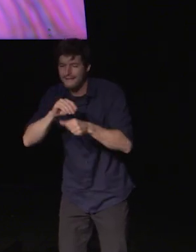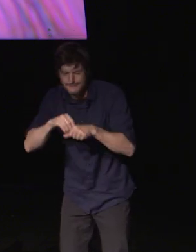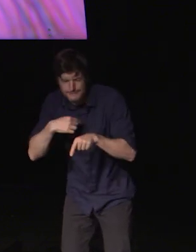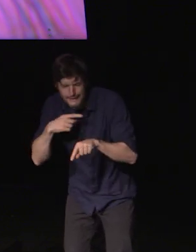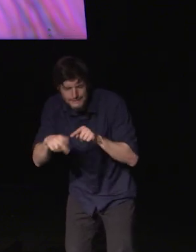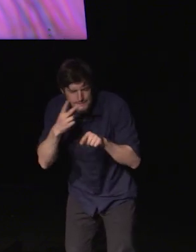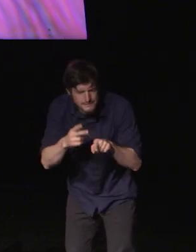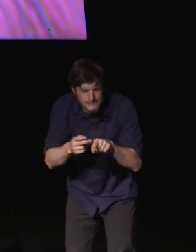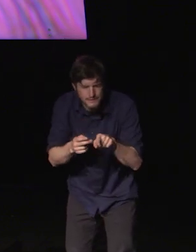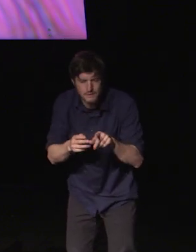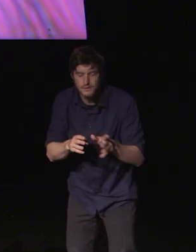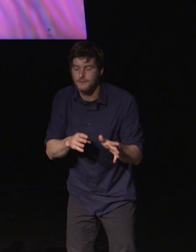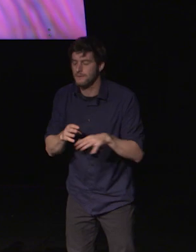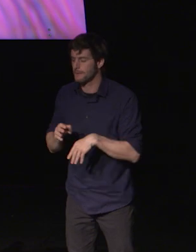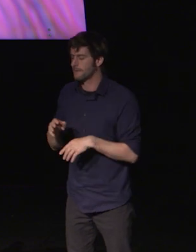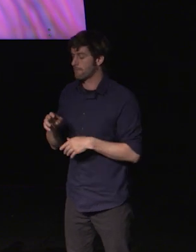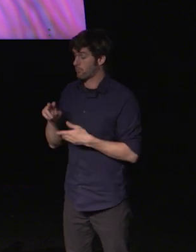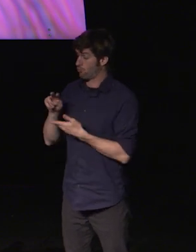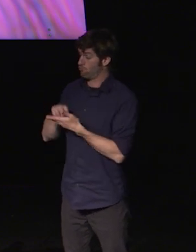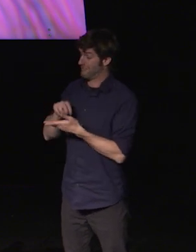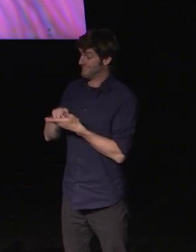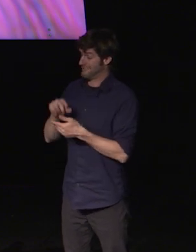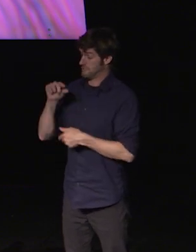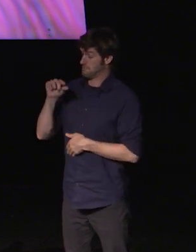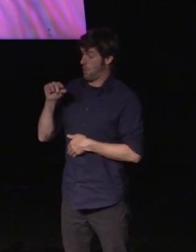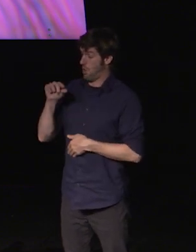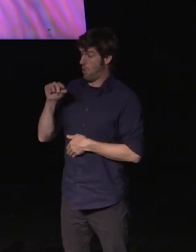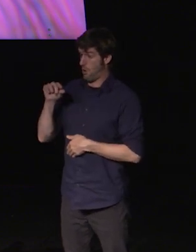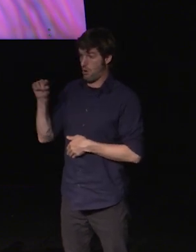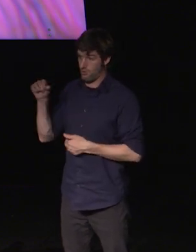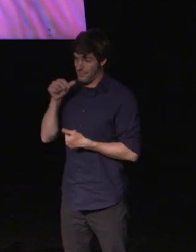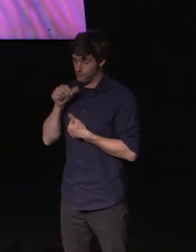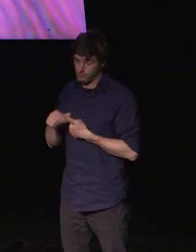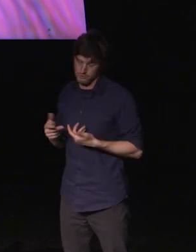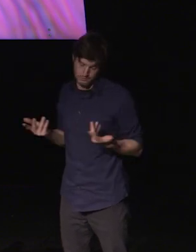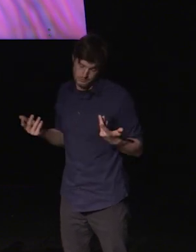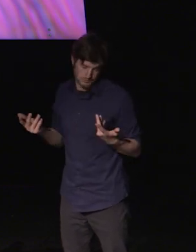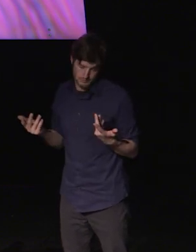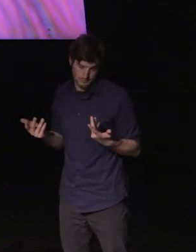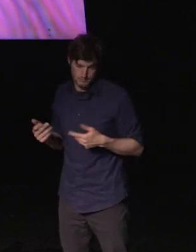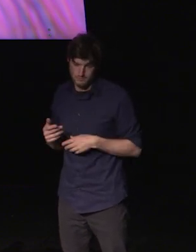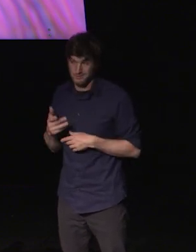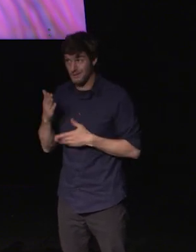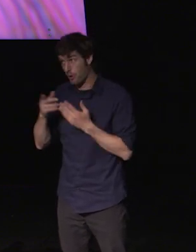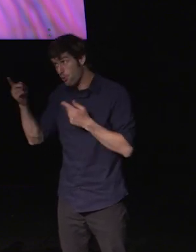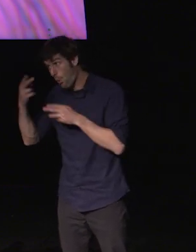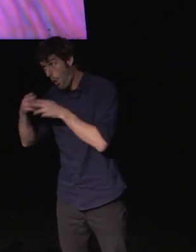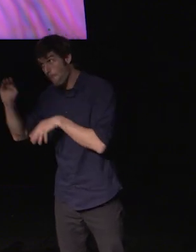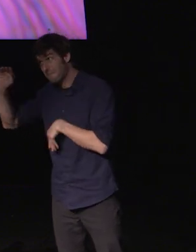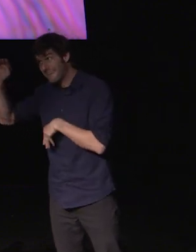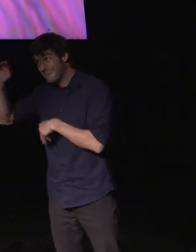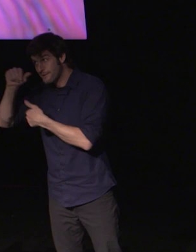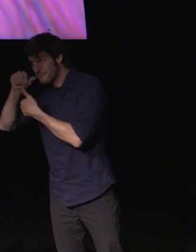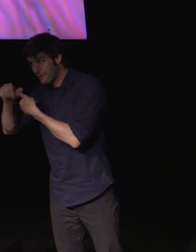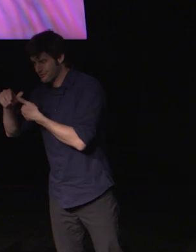Reading small print. You know, even what people would say maybe medium print, like I'm still generally really close